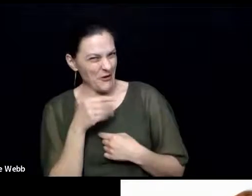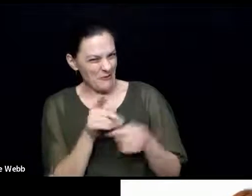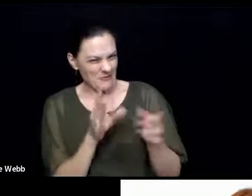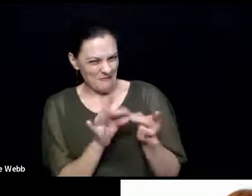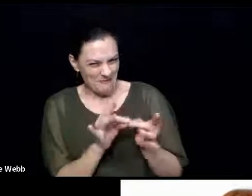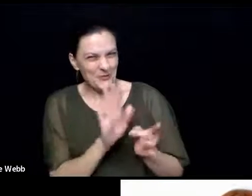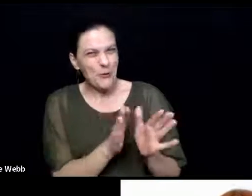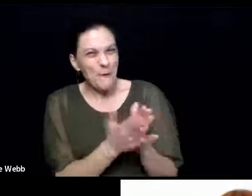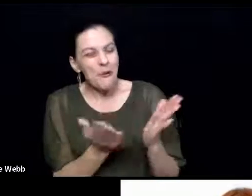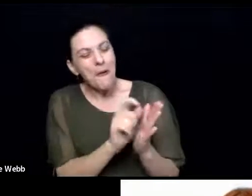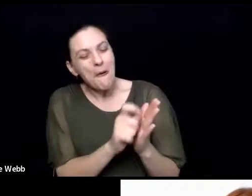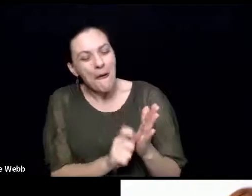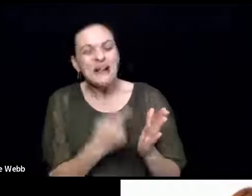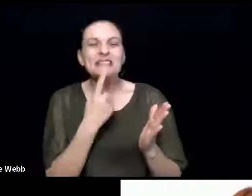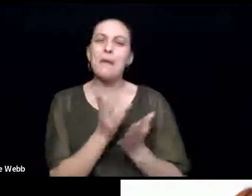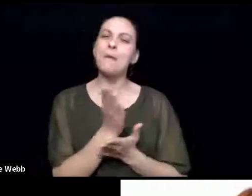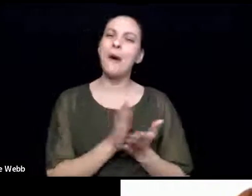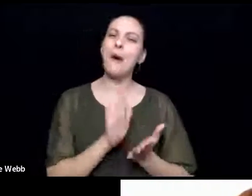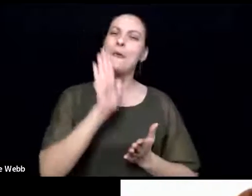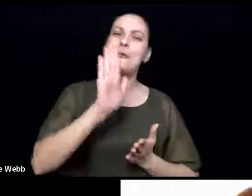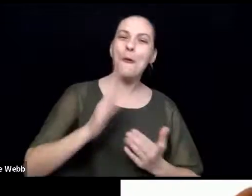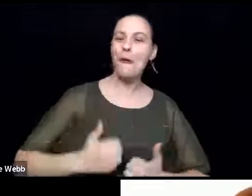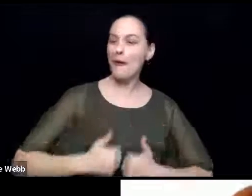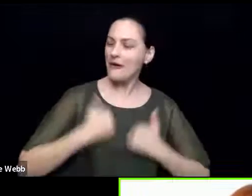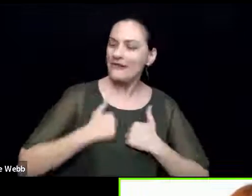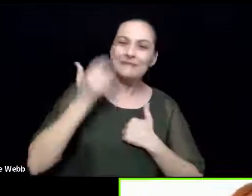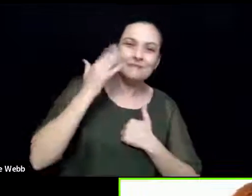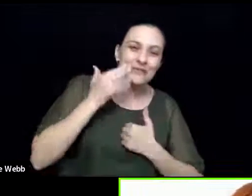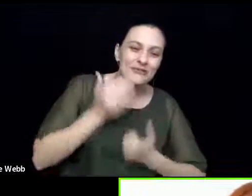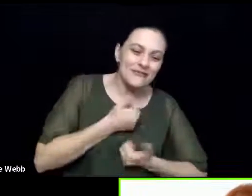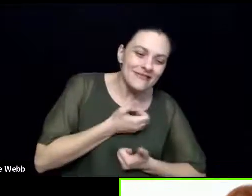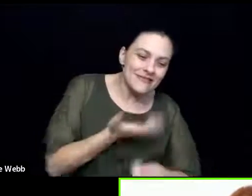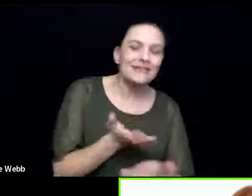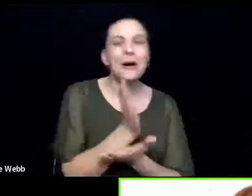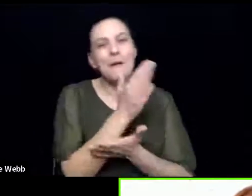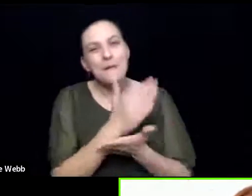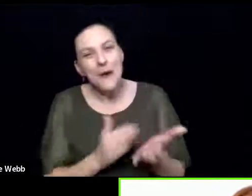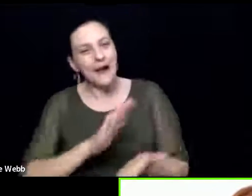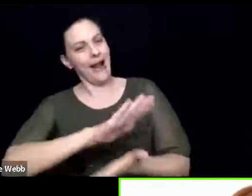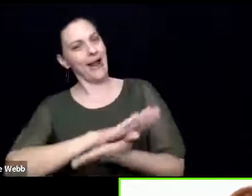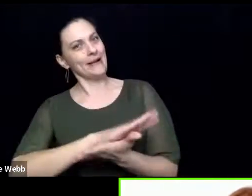It brings together all my different sides. MELINDA EPLER: And that's what makes a great book.